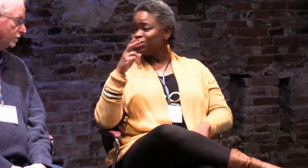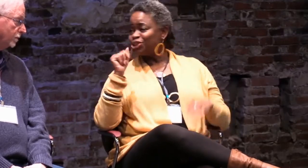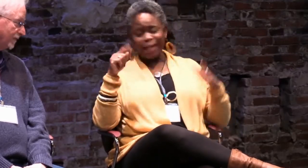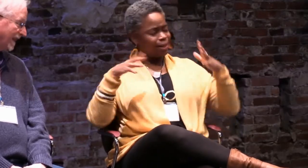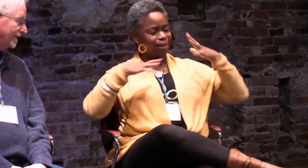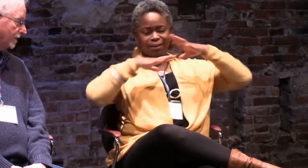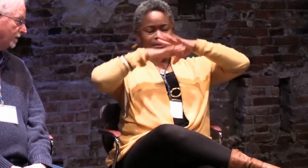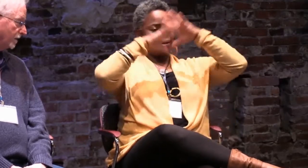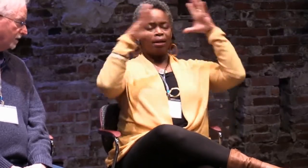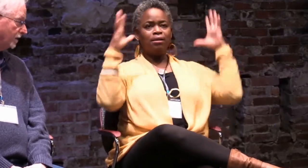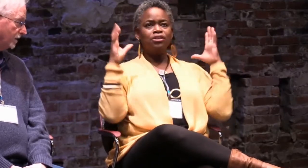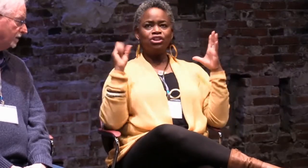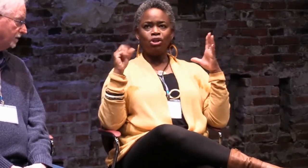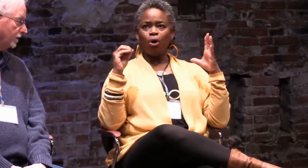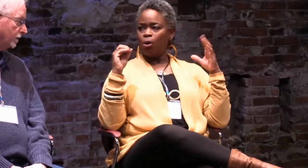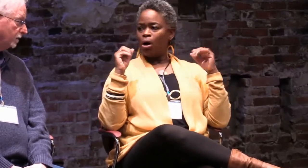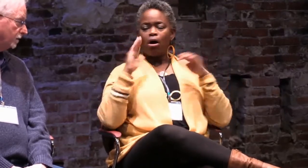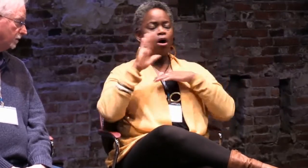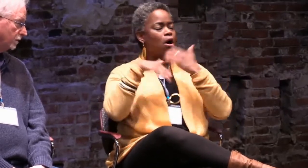They're on Snapchat and all that.